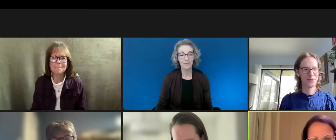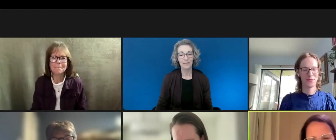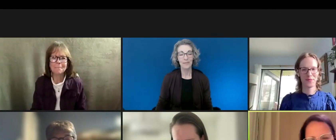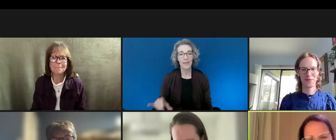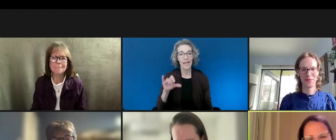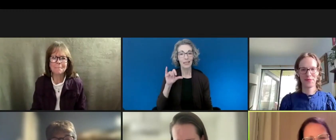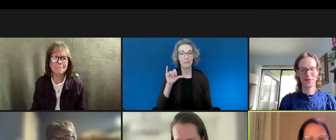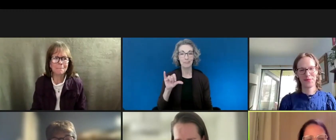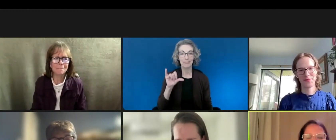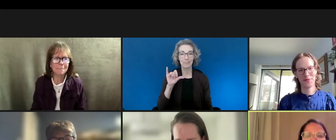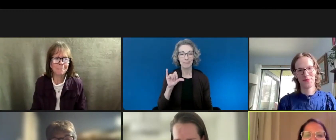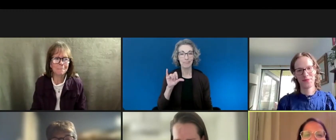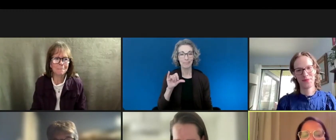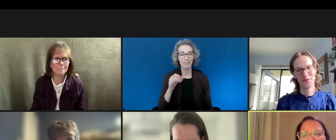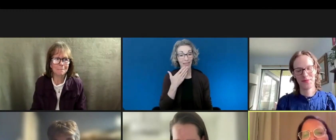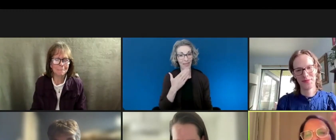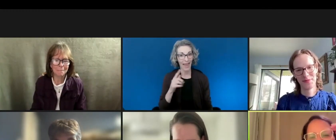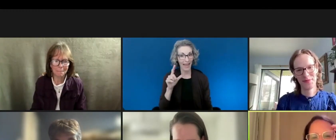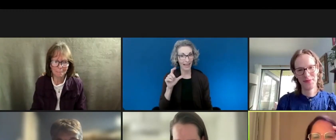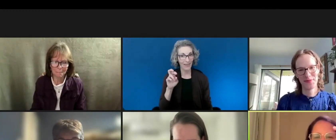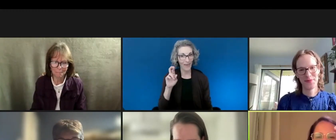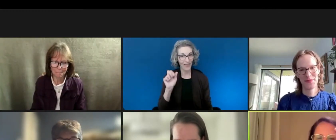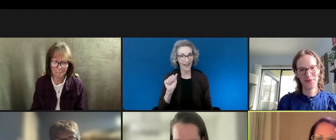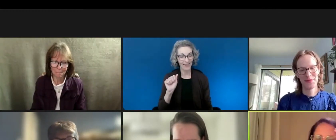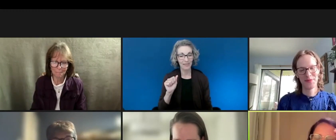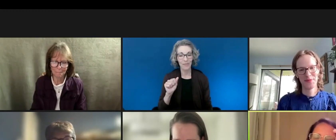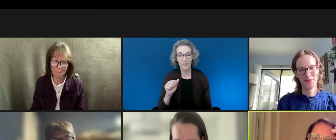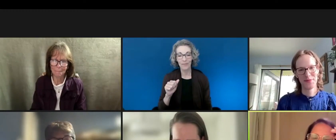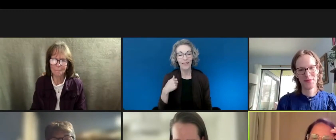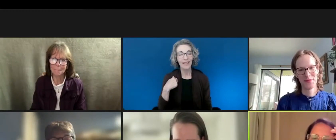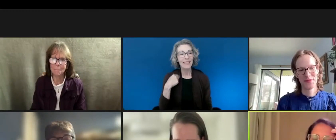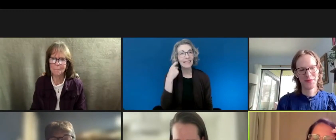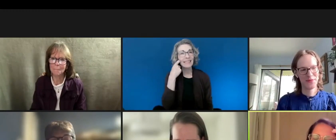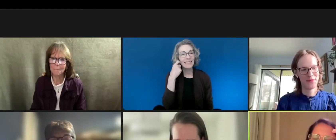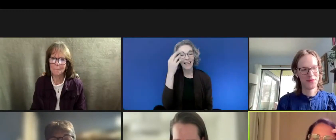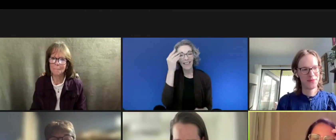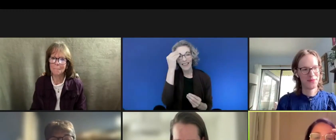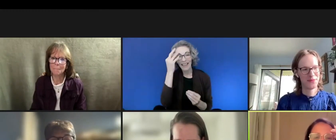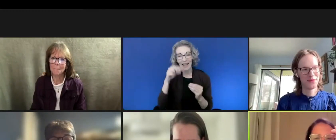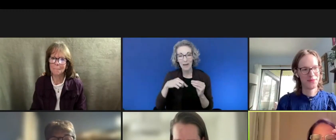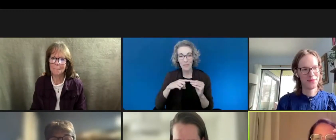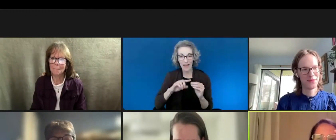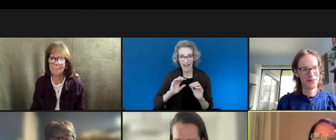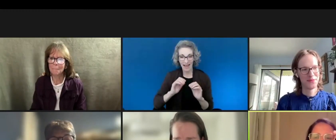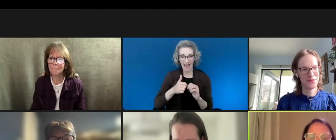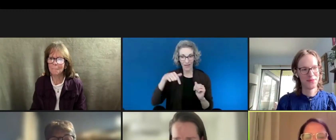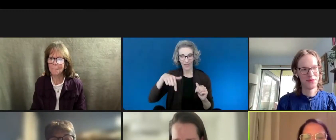Thanks, Laura. I was just reflecting on how this session is so personal for me.